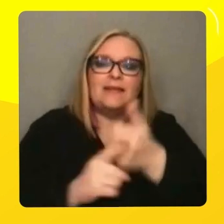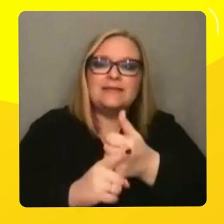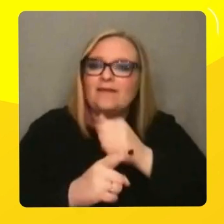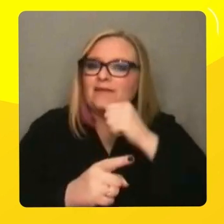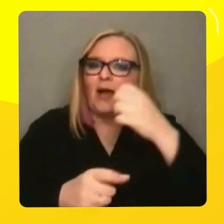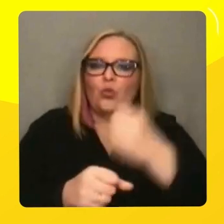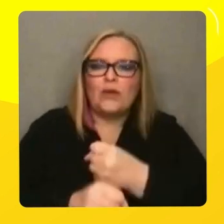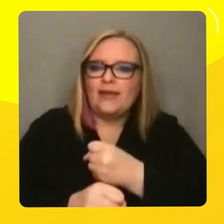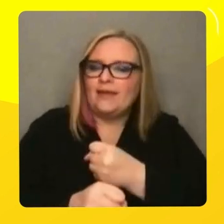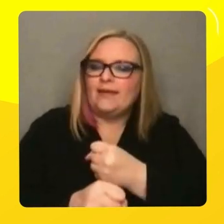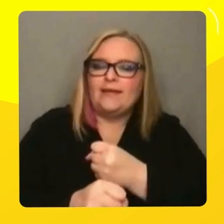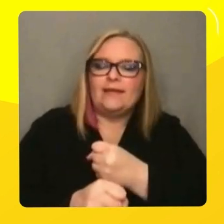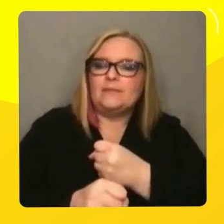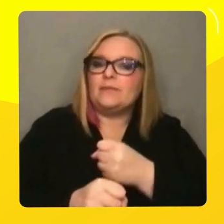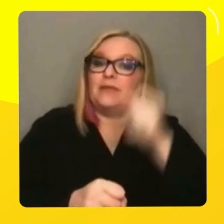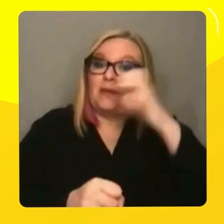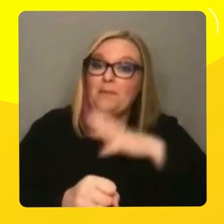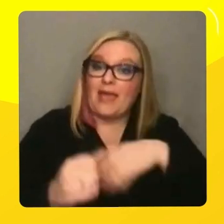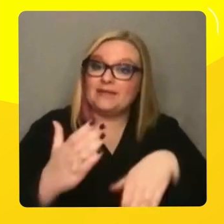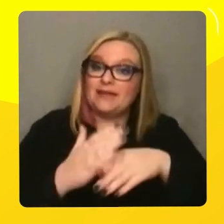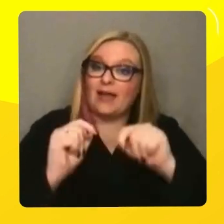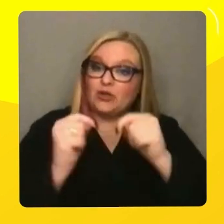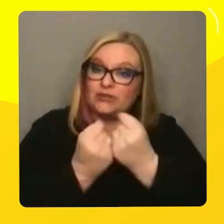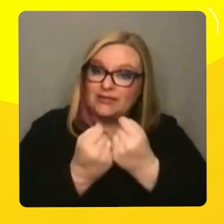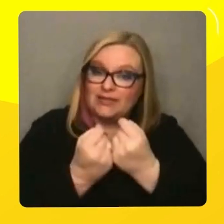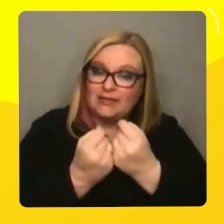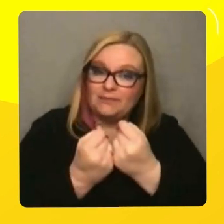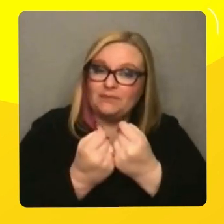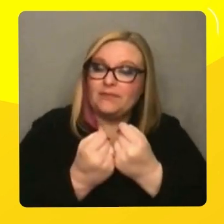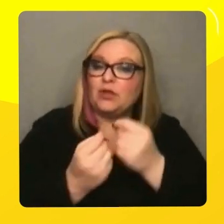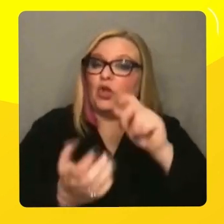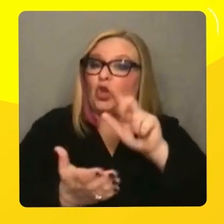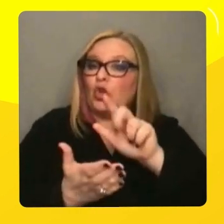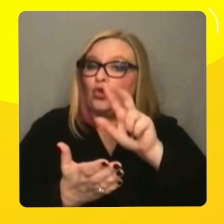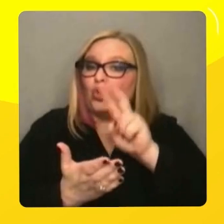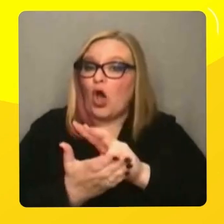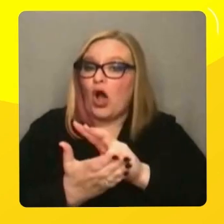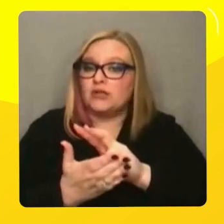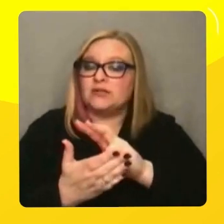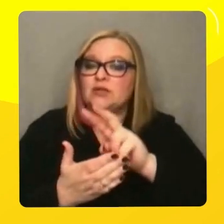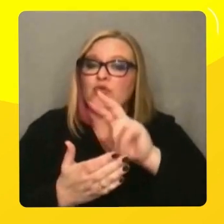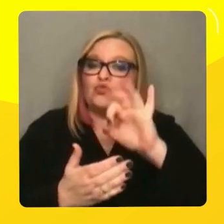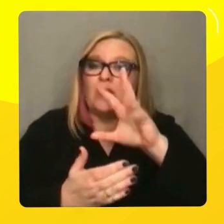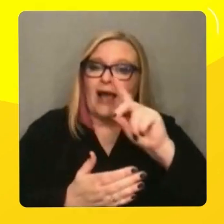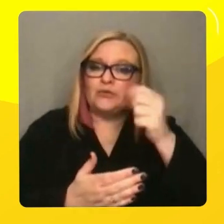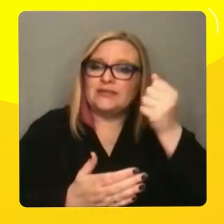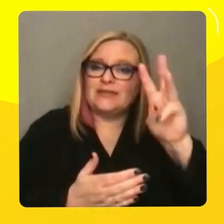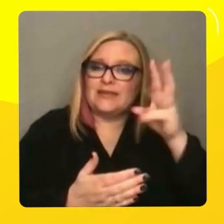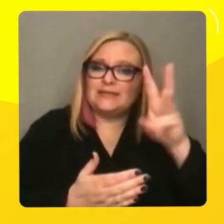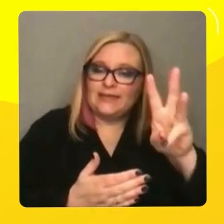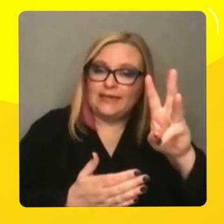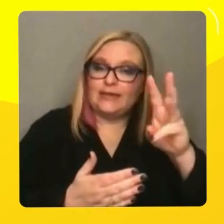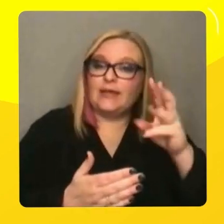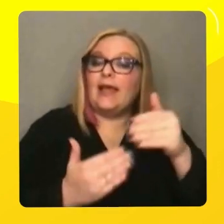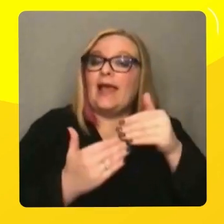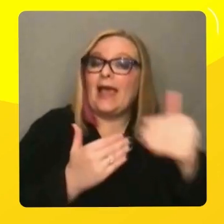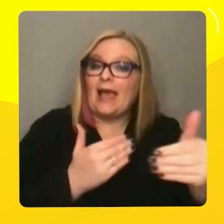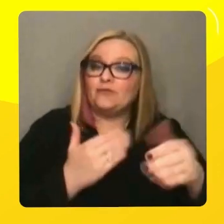In fact, the men's soccer team lost in round 16. After the publicity and actions pursued, the soccer federation eventually settled.